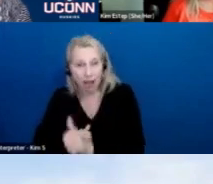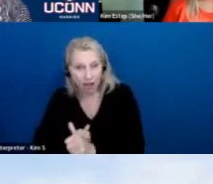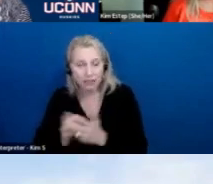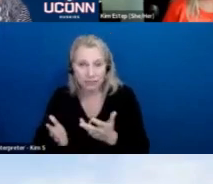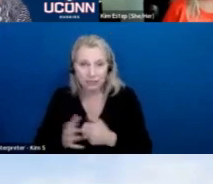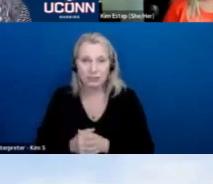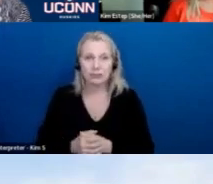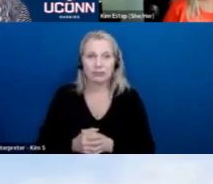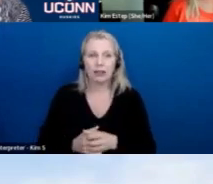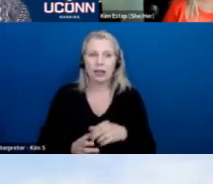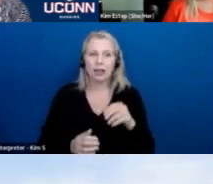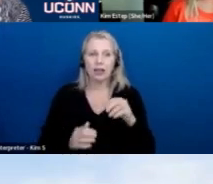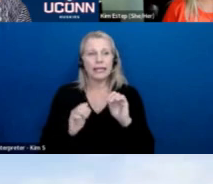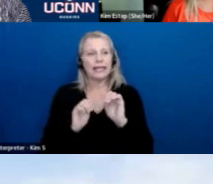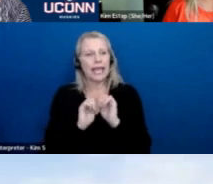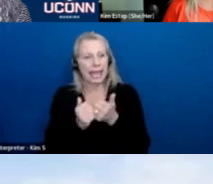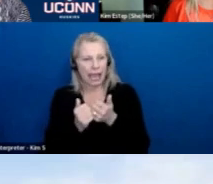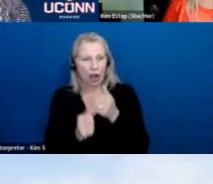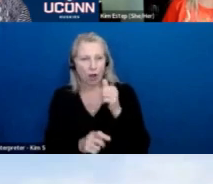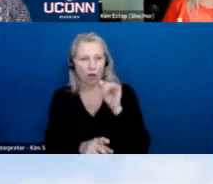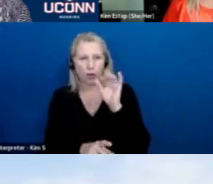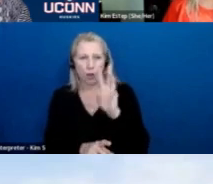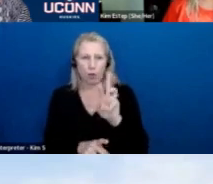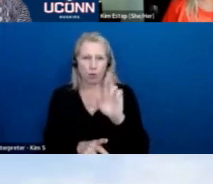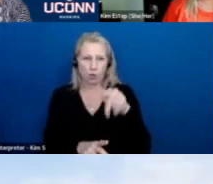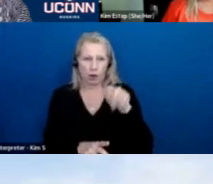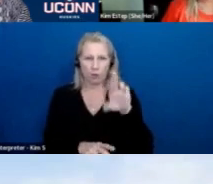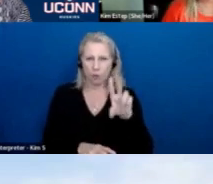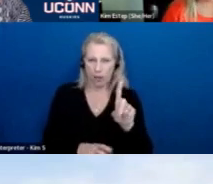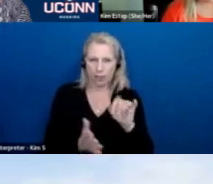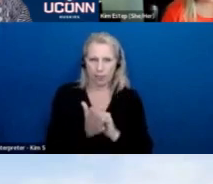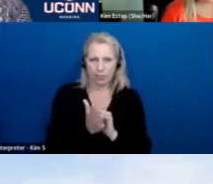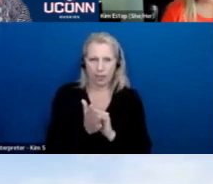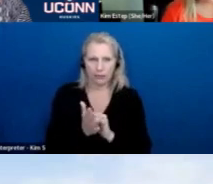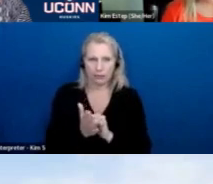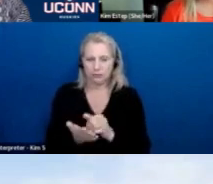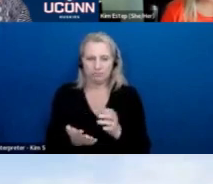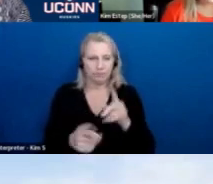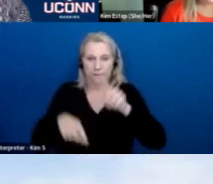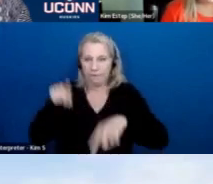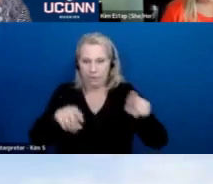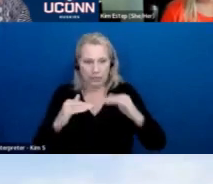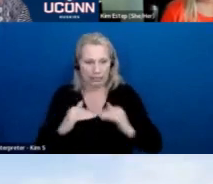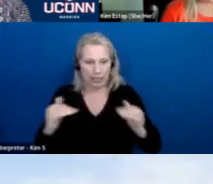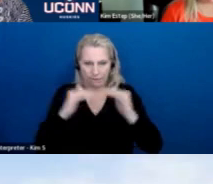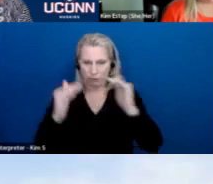And how wraparound sits across levels in a system. Meaning that